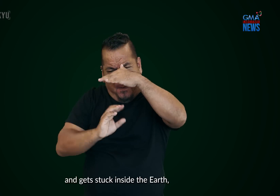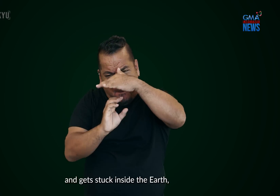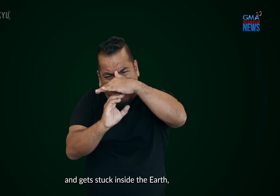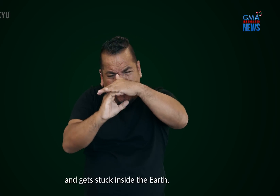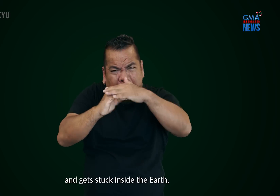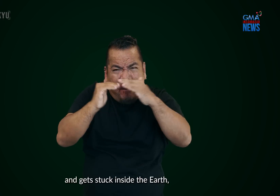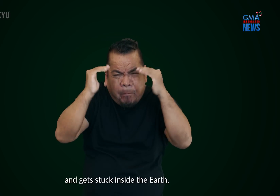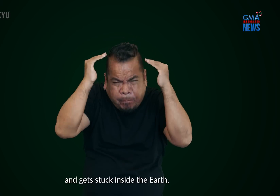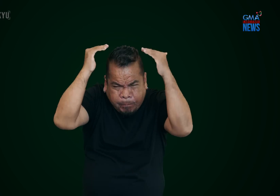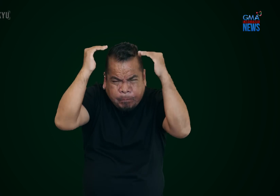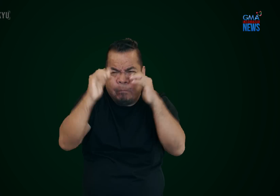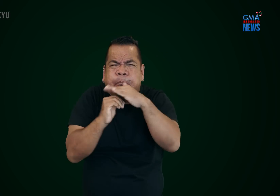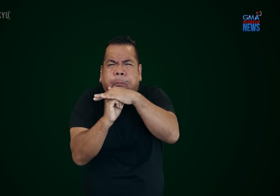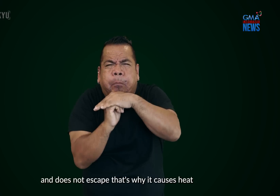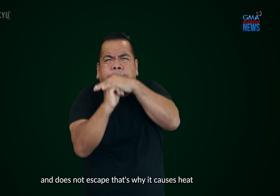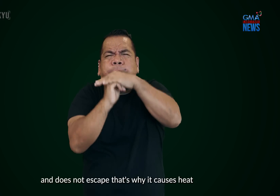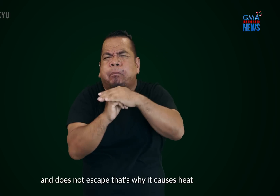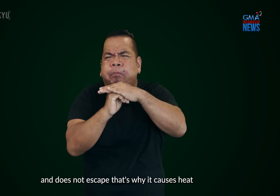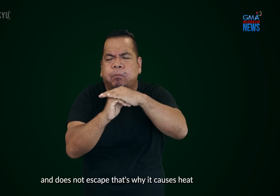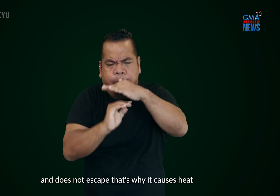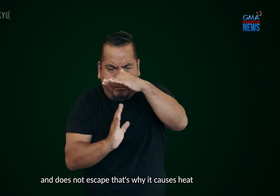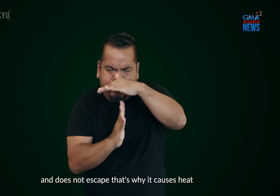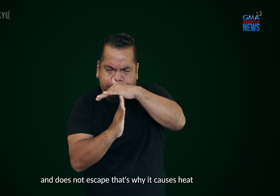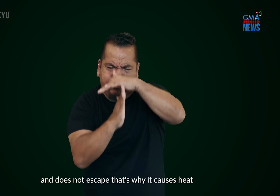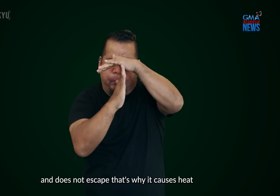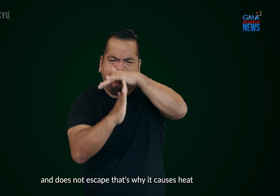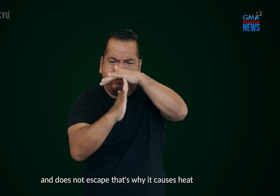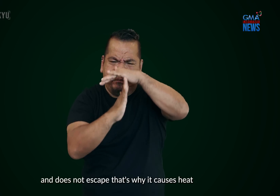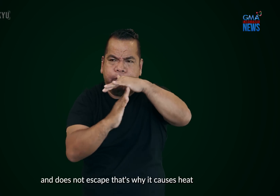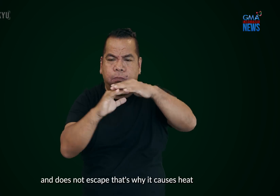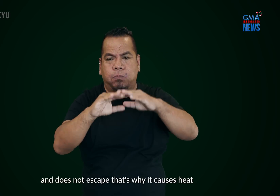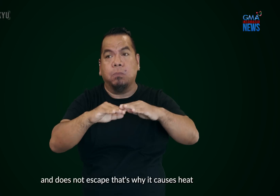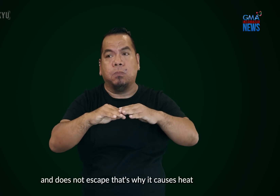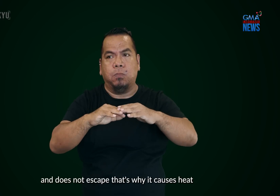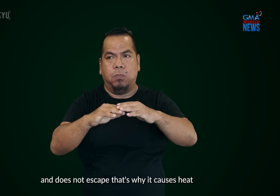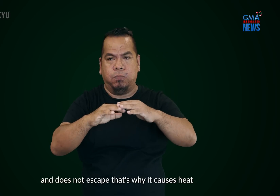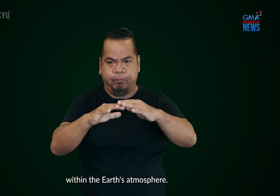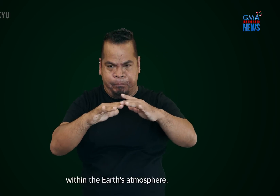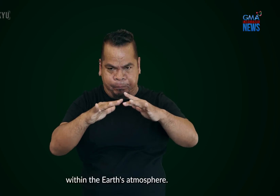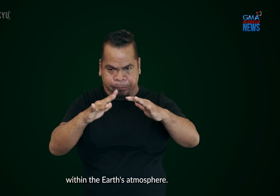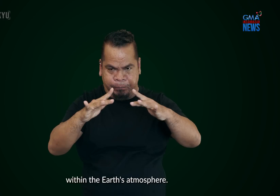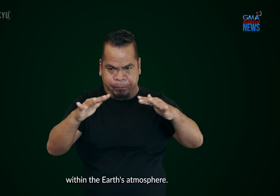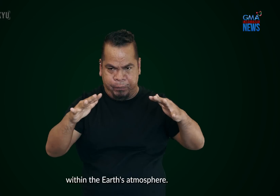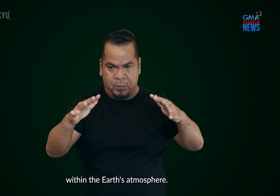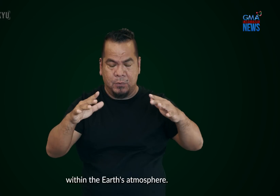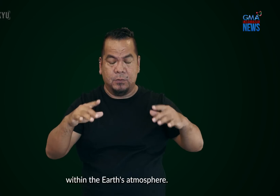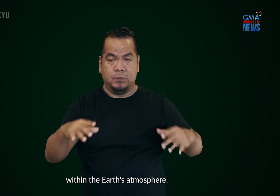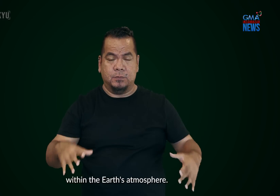And now for the greenhouse effect, the heat emitted by the sun enters into the Earth's atmosphere